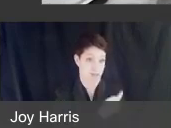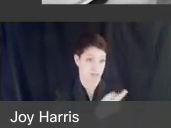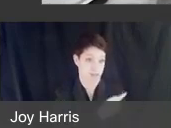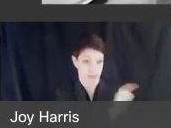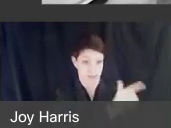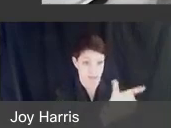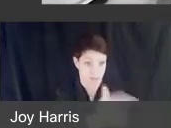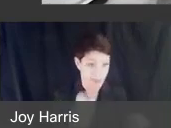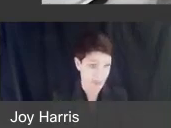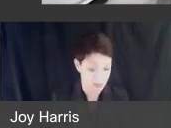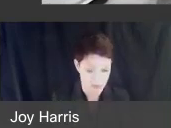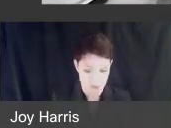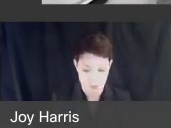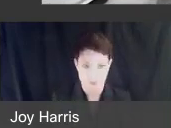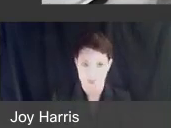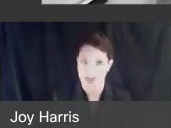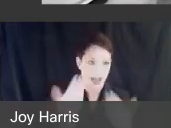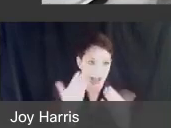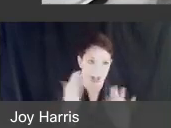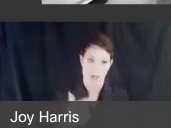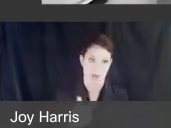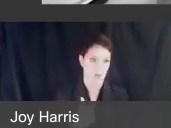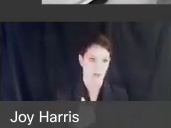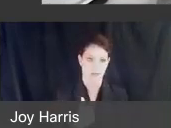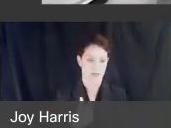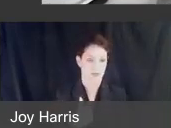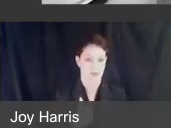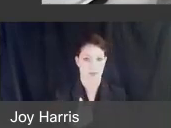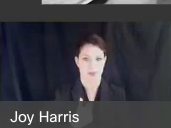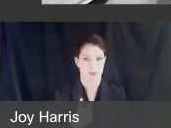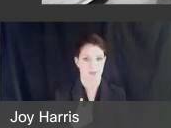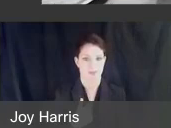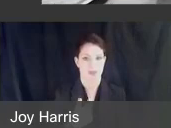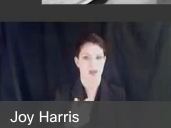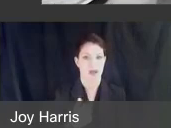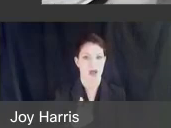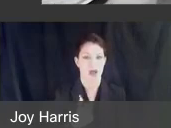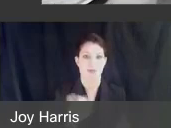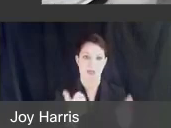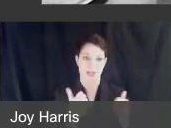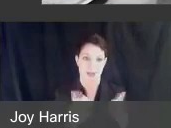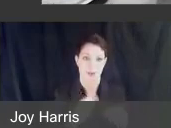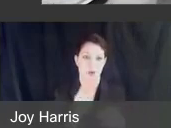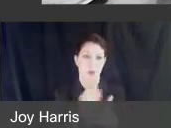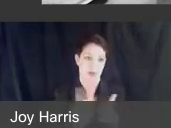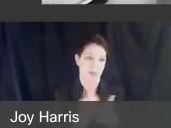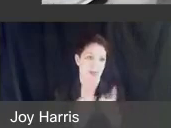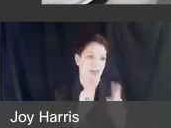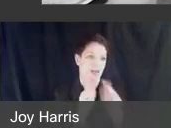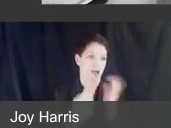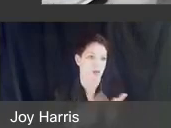[Commissioner Arkoosh] I do not. I have kept in, we have a weekly conversation with our hospitals. I think they have